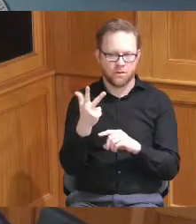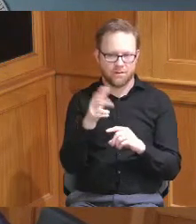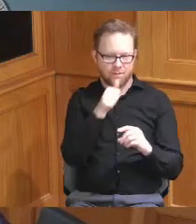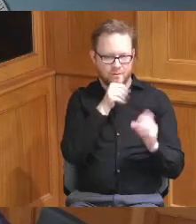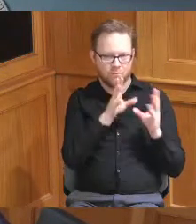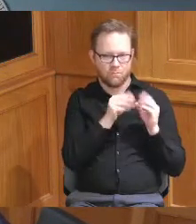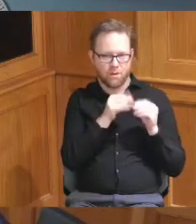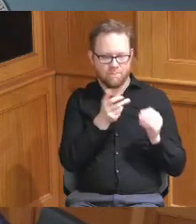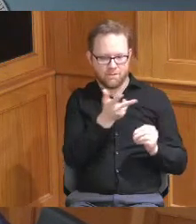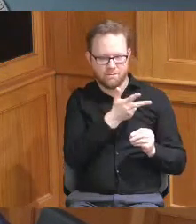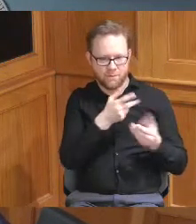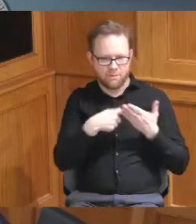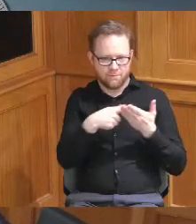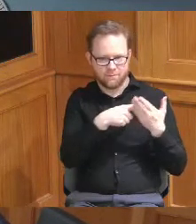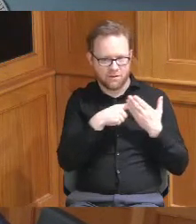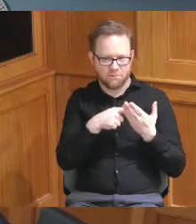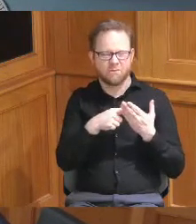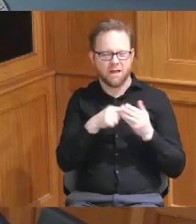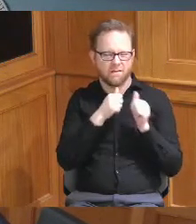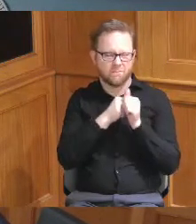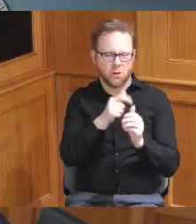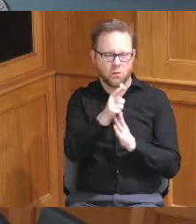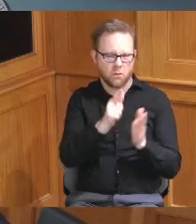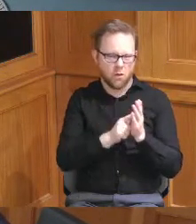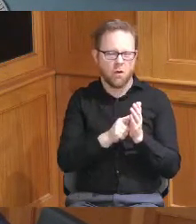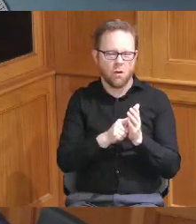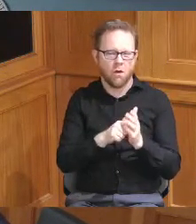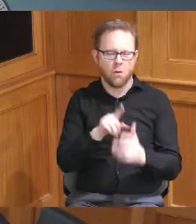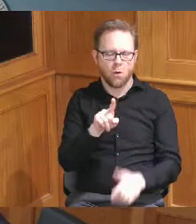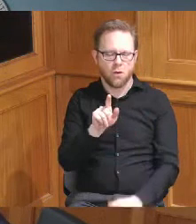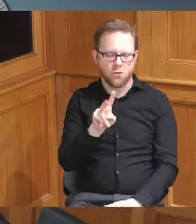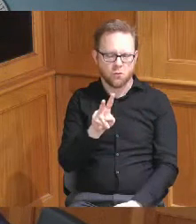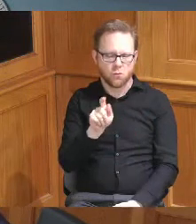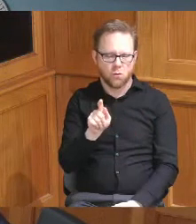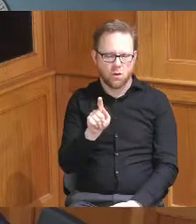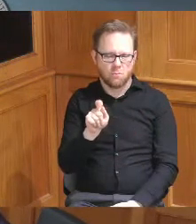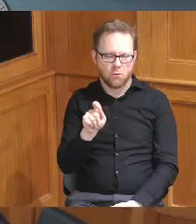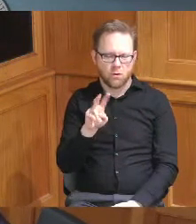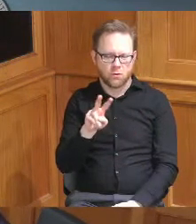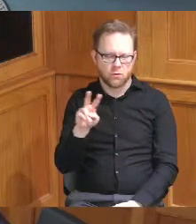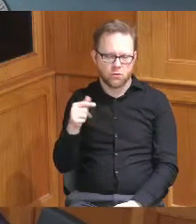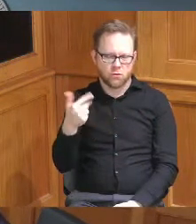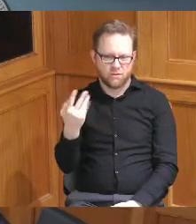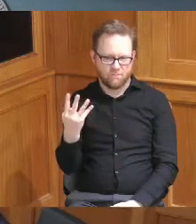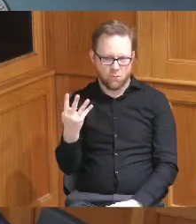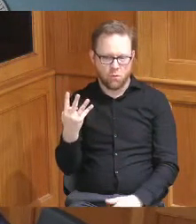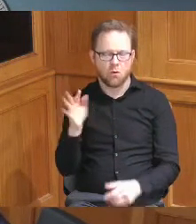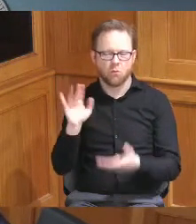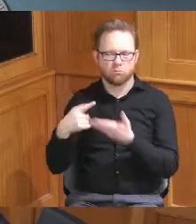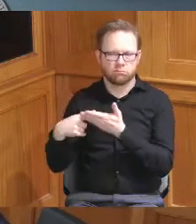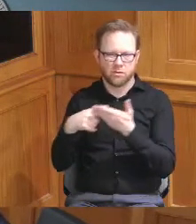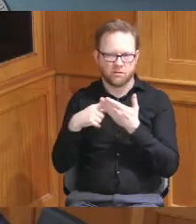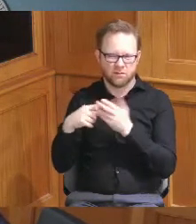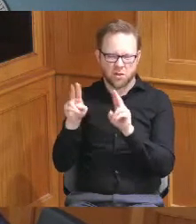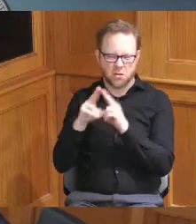pursuant to Ohio Revised Code section 121.22 G4 to discuss collective bargaining